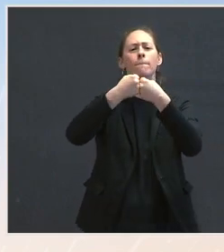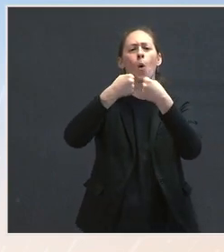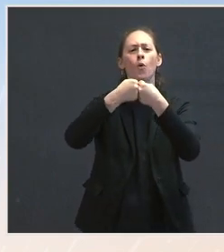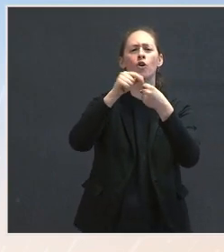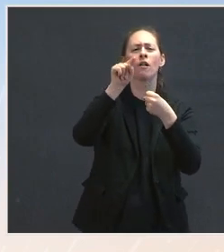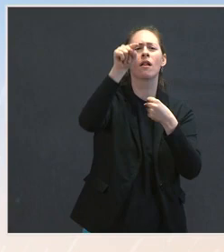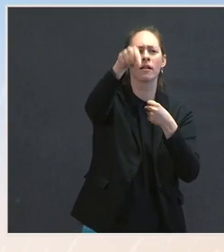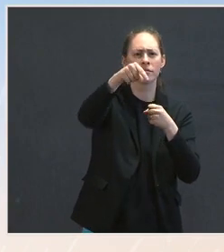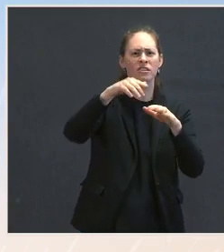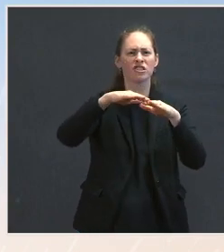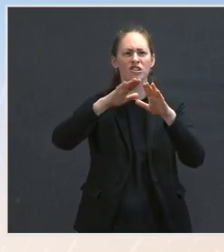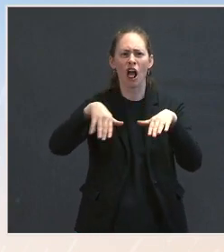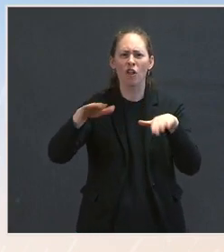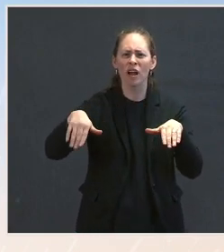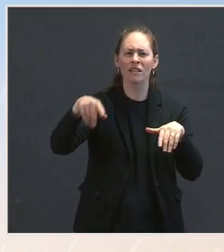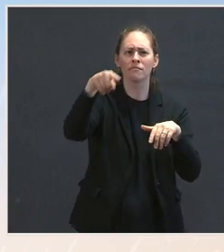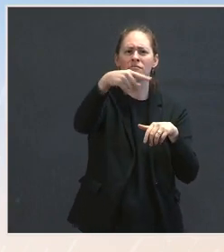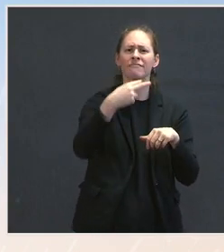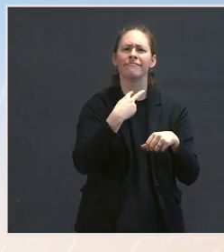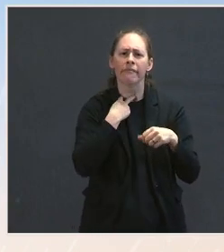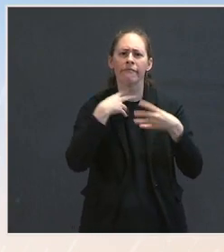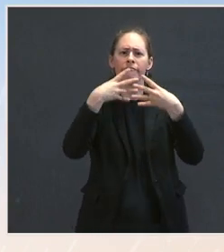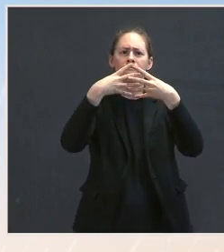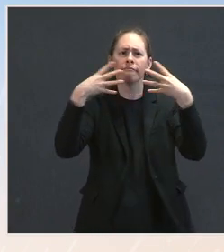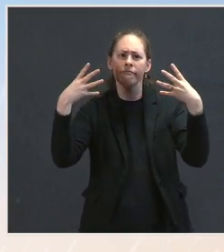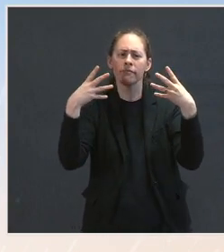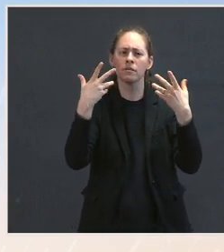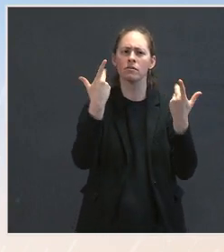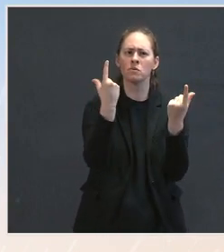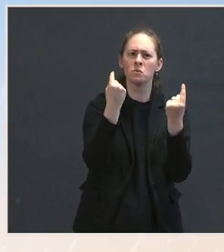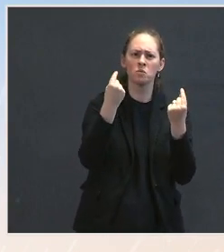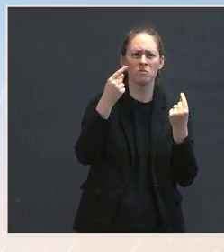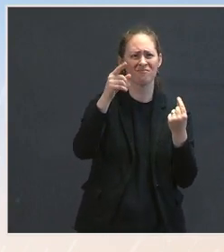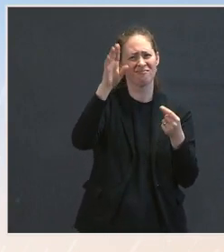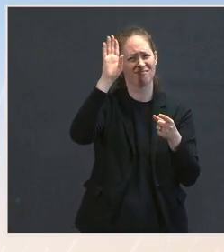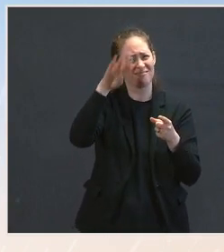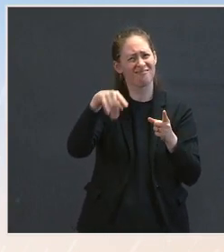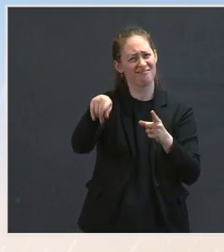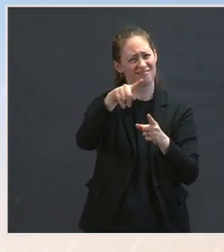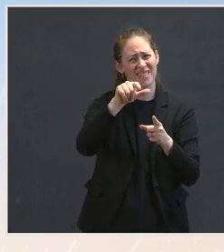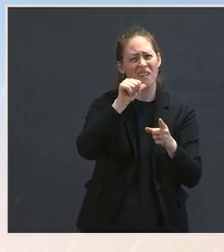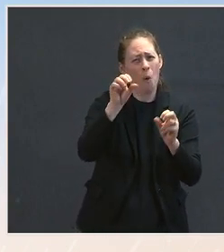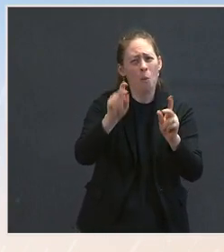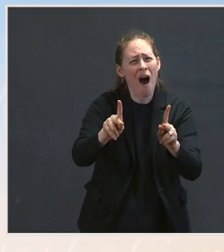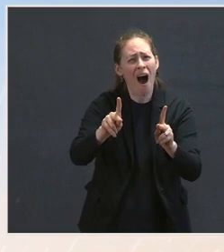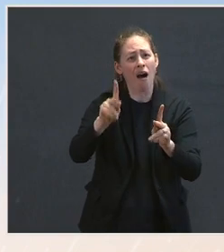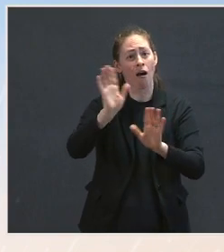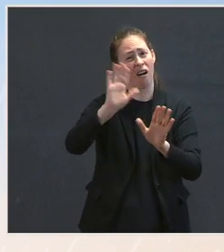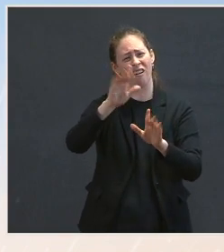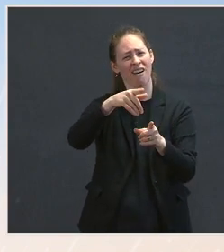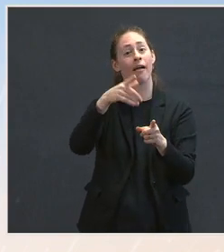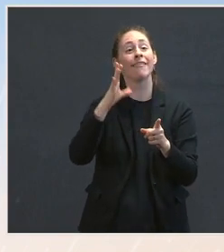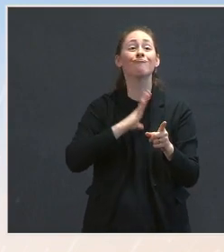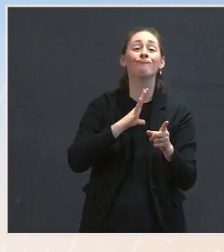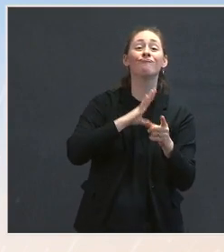Quote, "This is not okay, never has been okay, never will be okay -- no matter the administration or party."